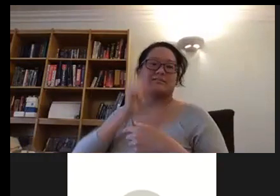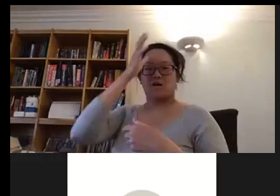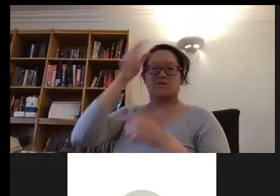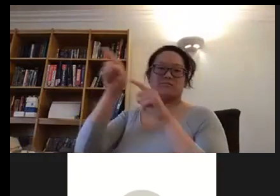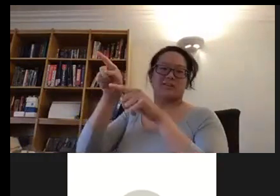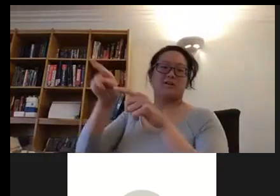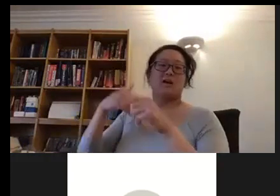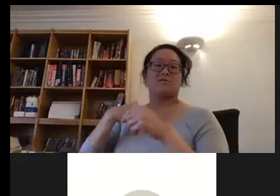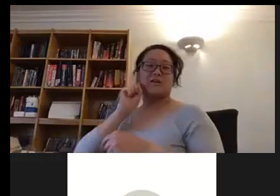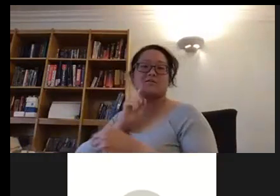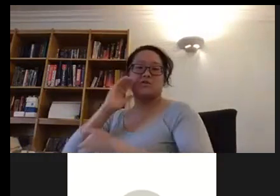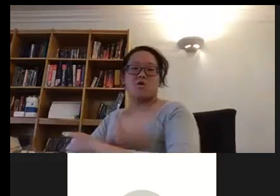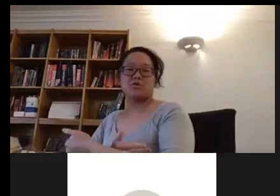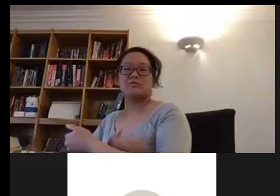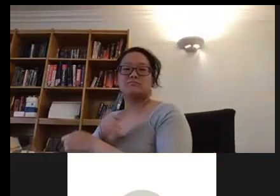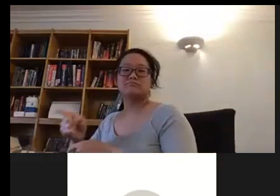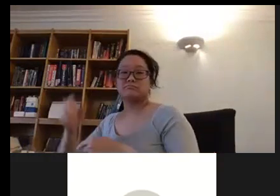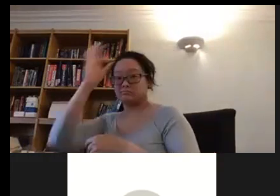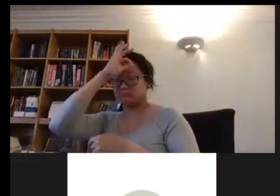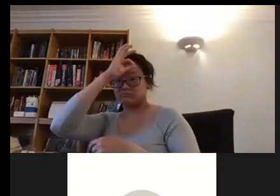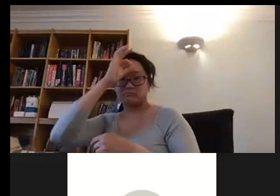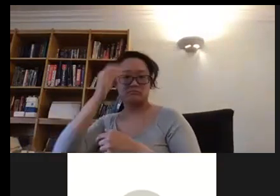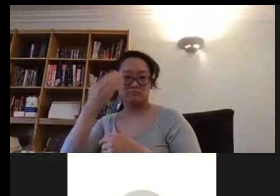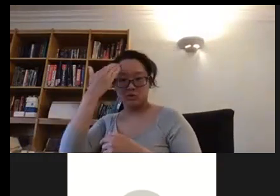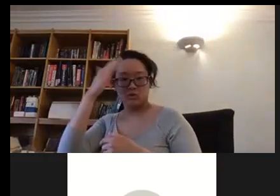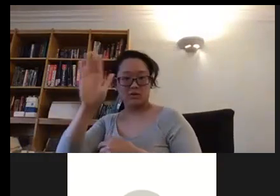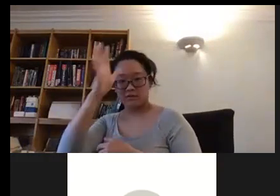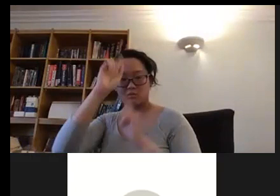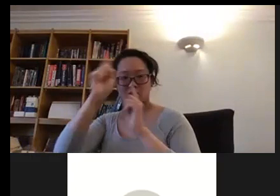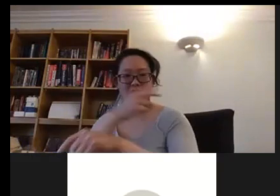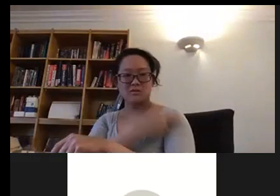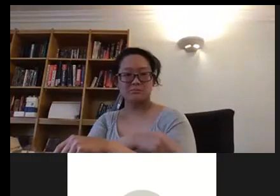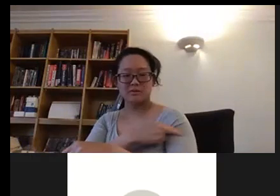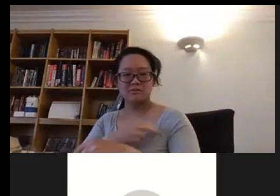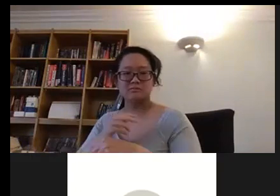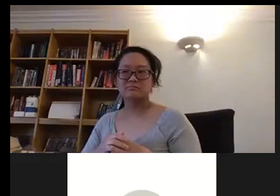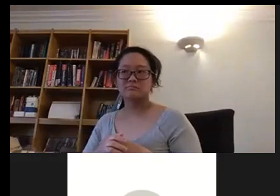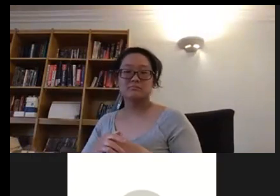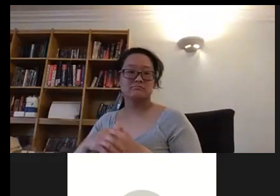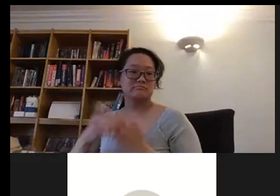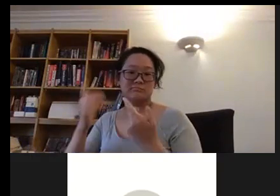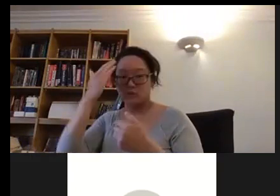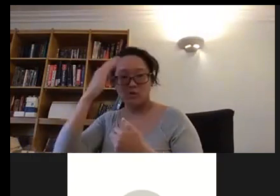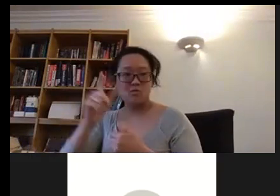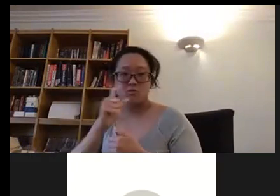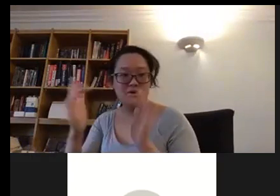There was a Deaf father who had a Deaf daughter who didn't know that her father was in the hospital with COVID-19.